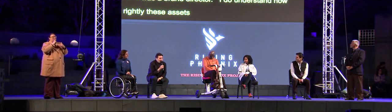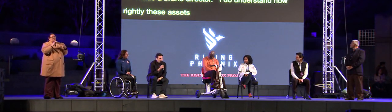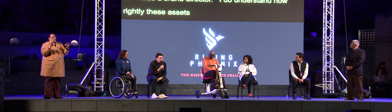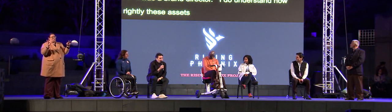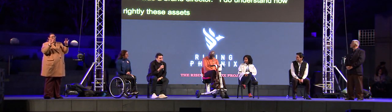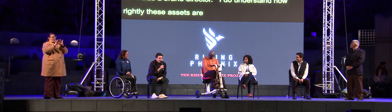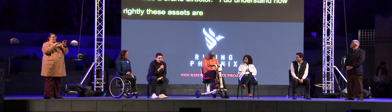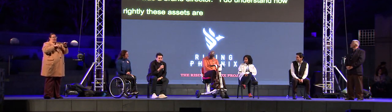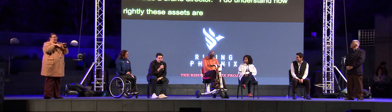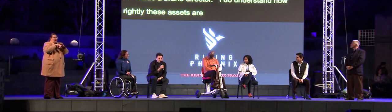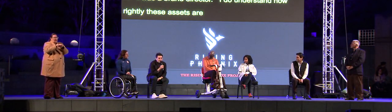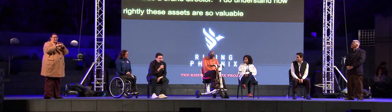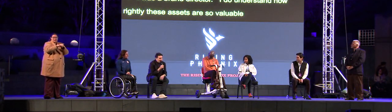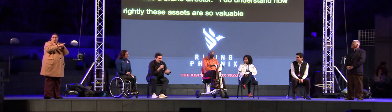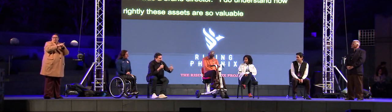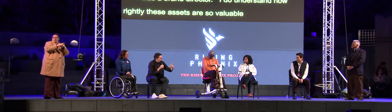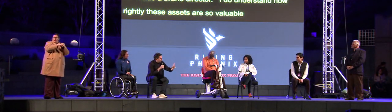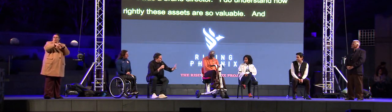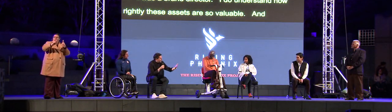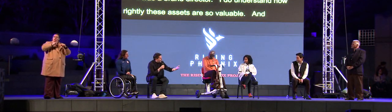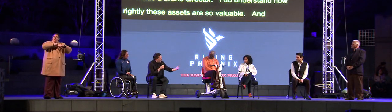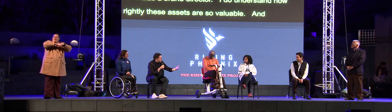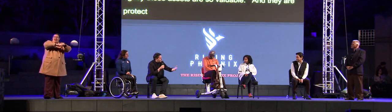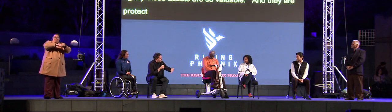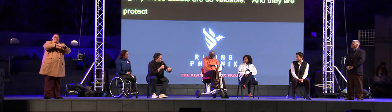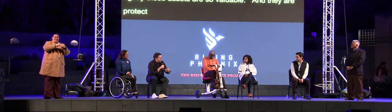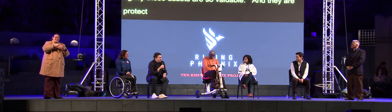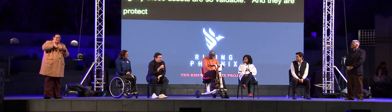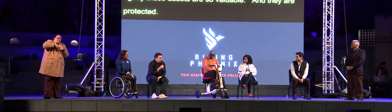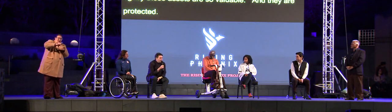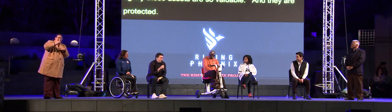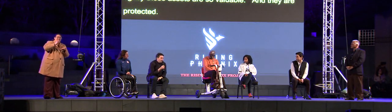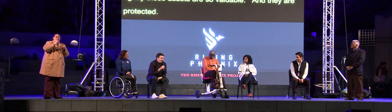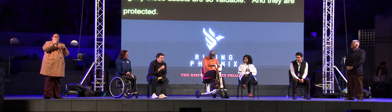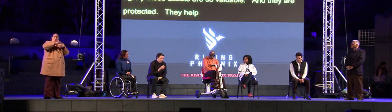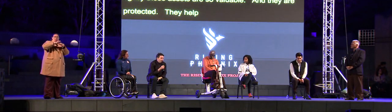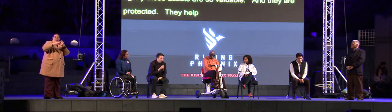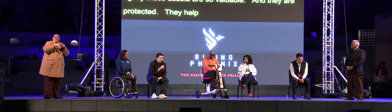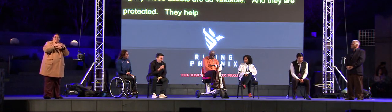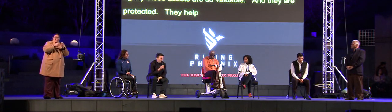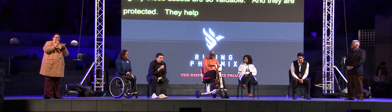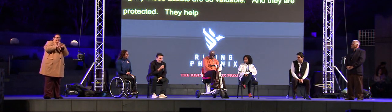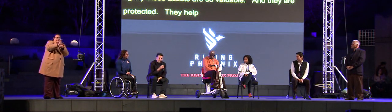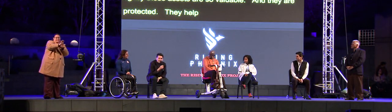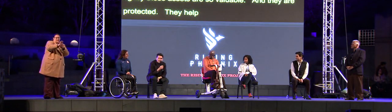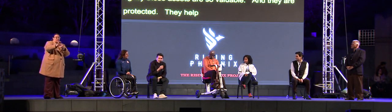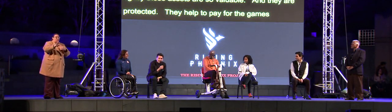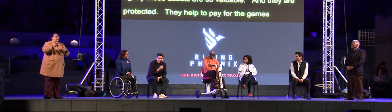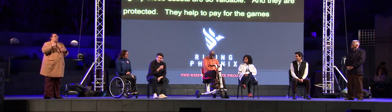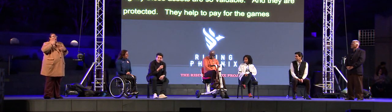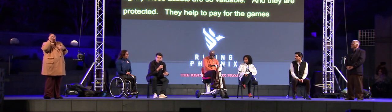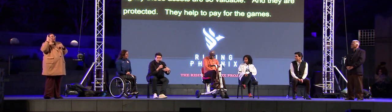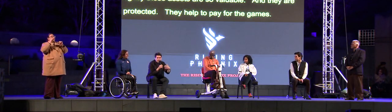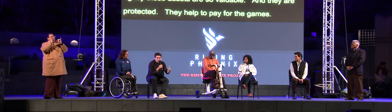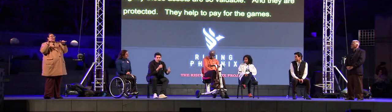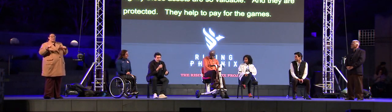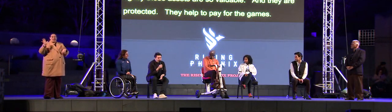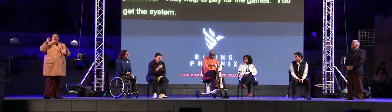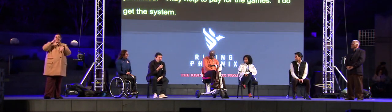And they're protected, because they help to pay for the games. And so I do get the system. I didn't get it when I arrived, actually.